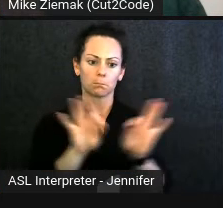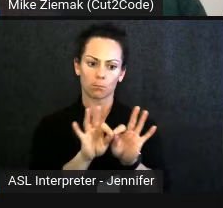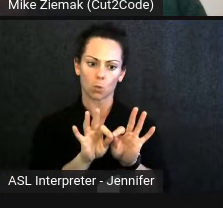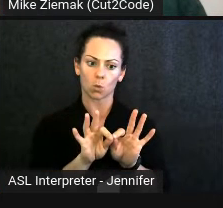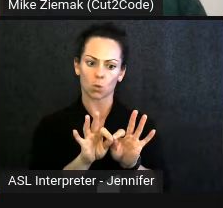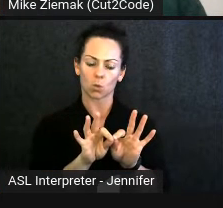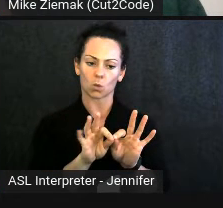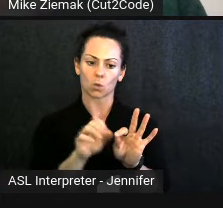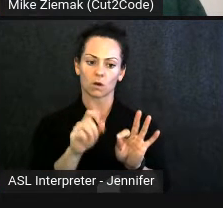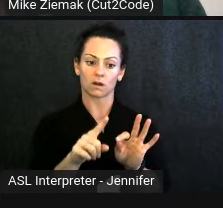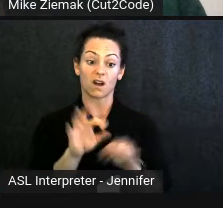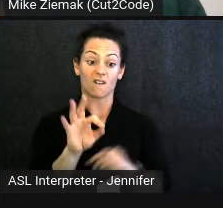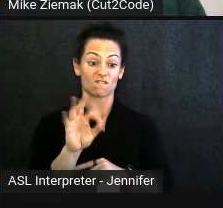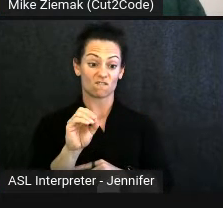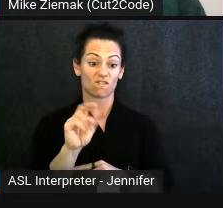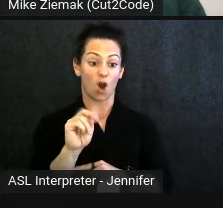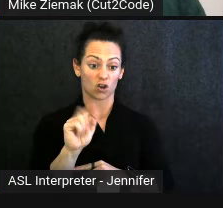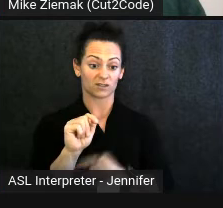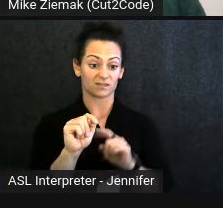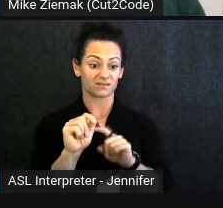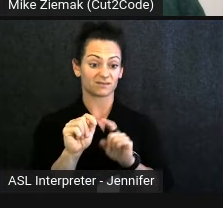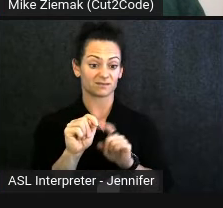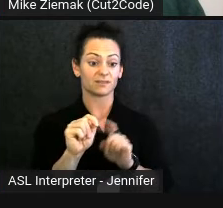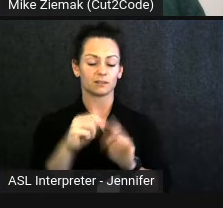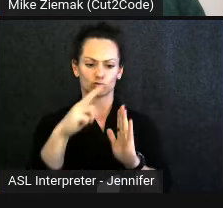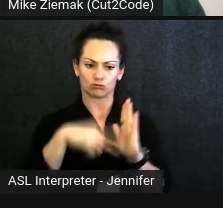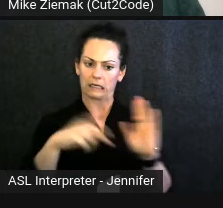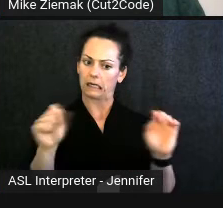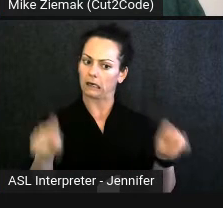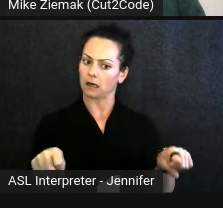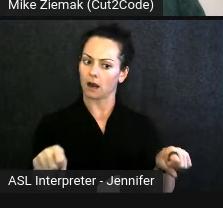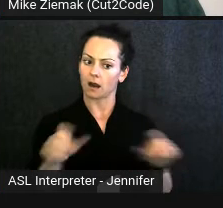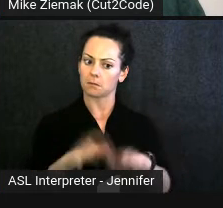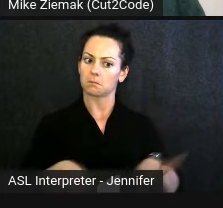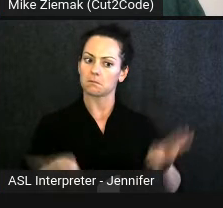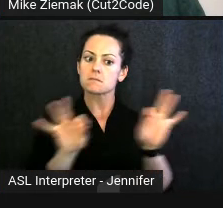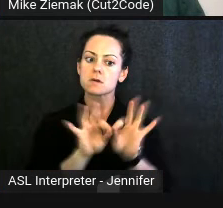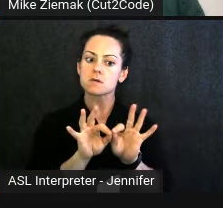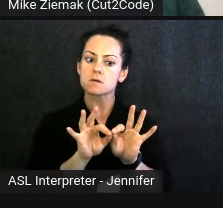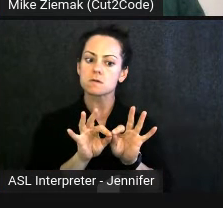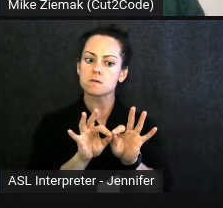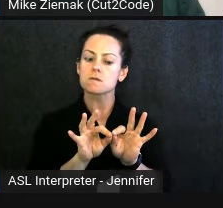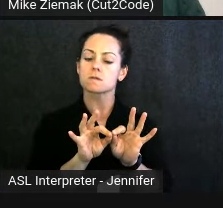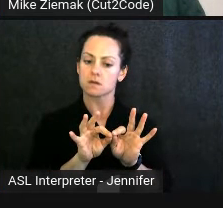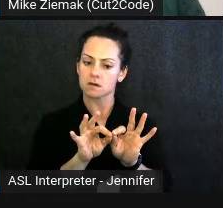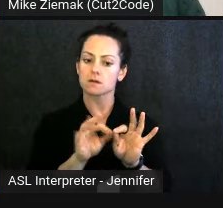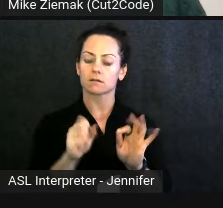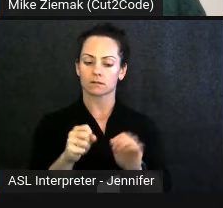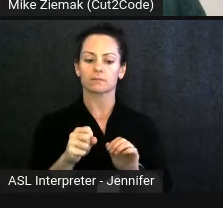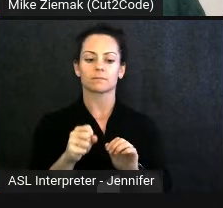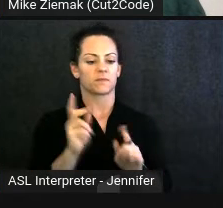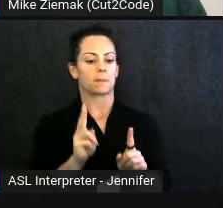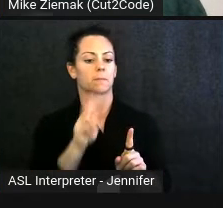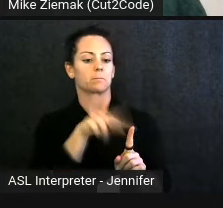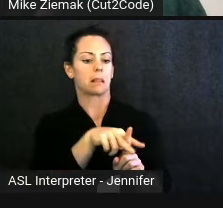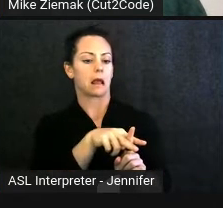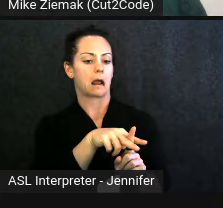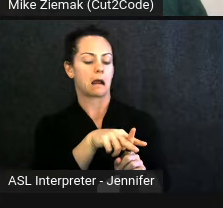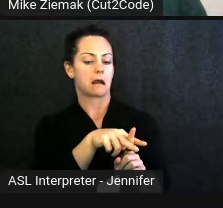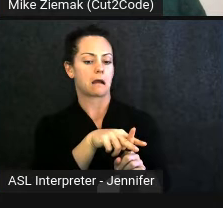that the text is readable, then we can apply some capacity filter